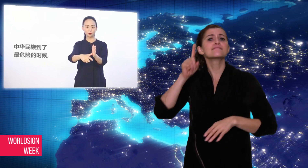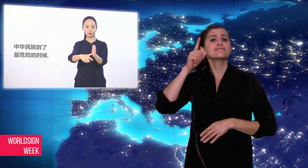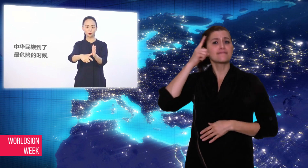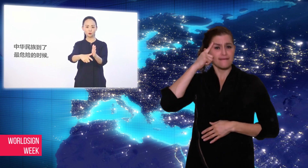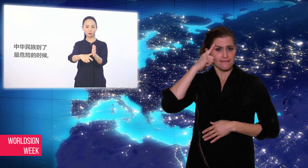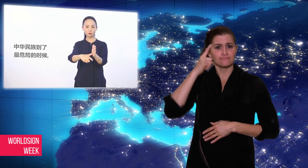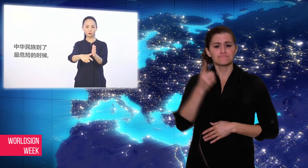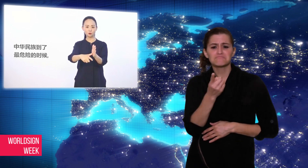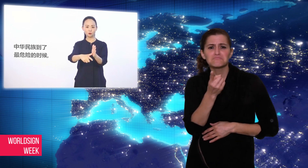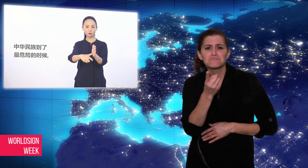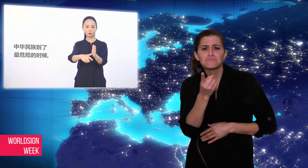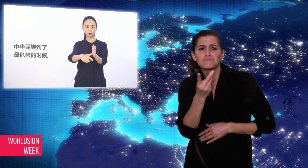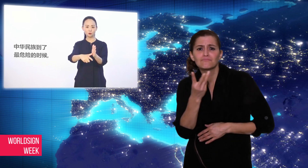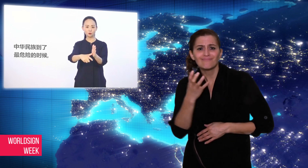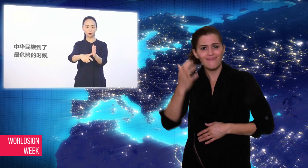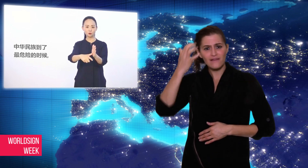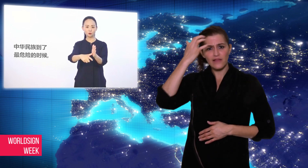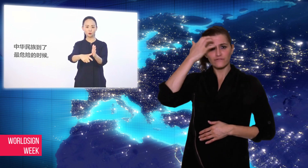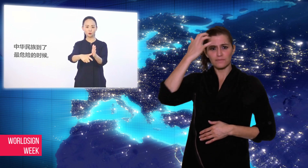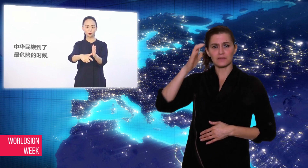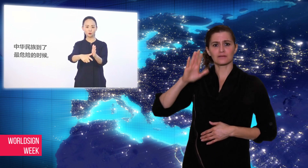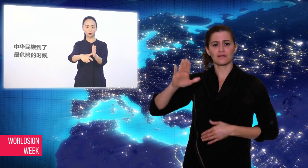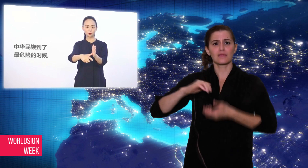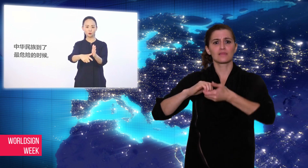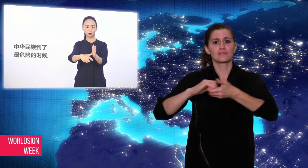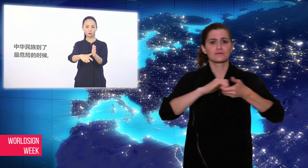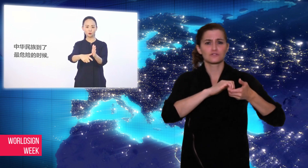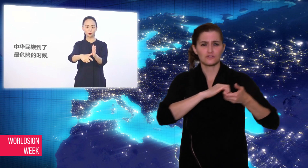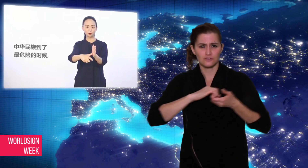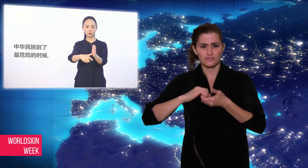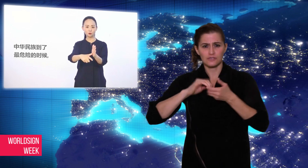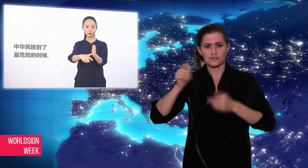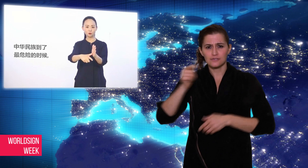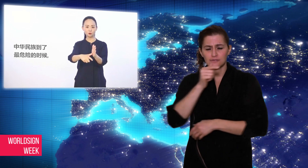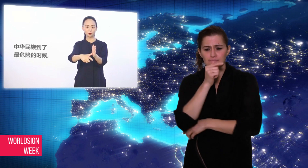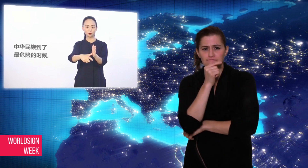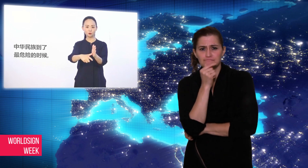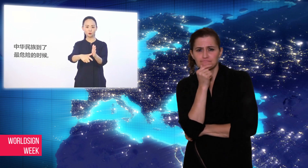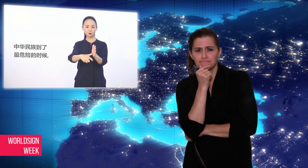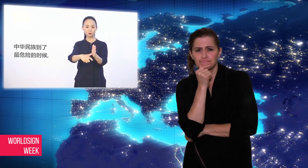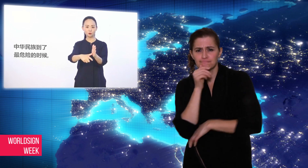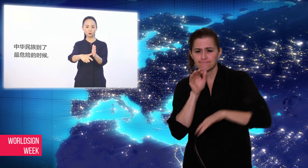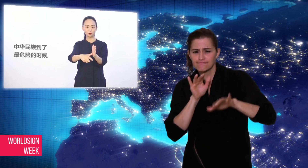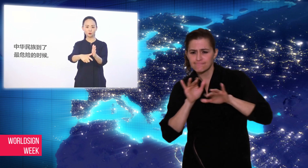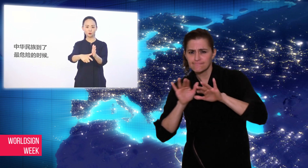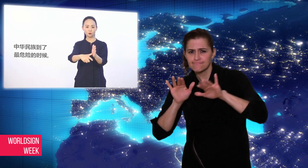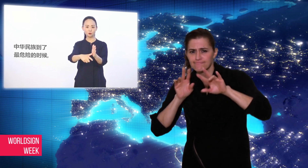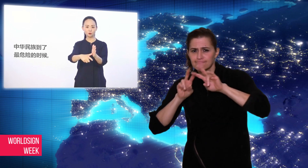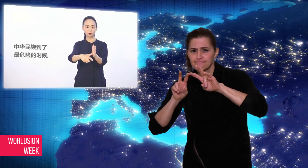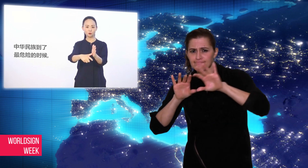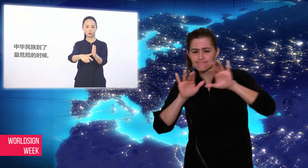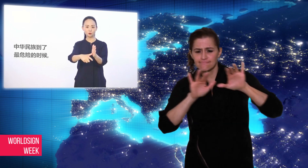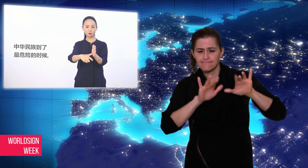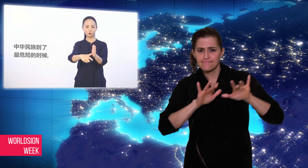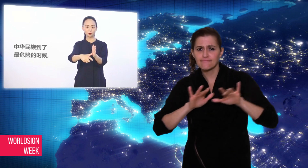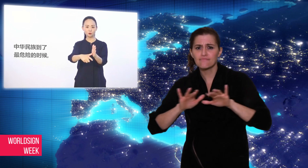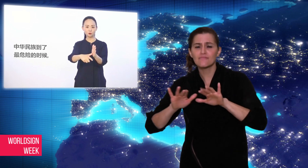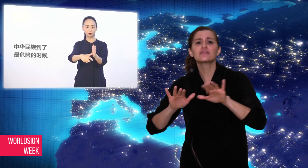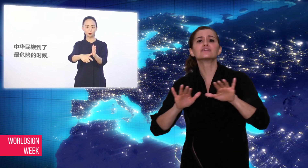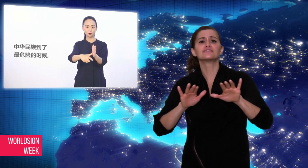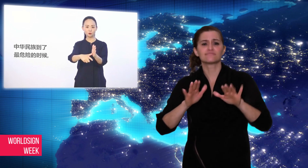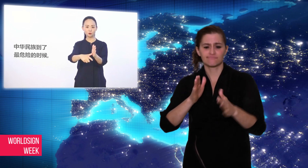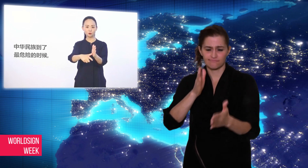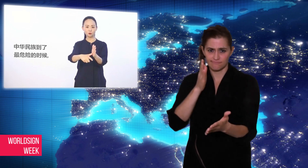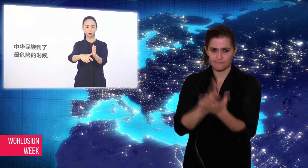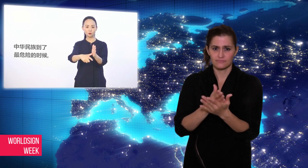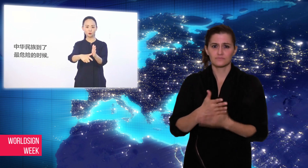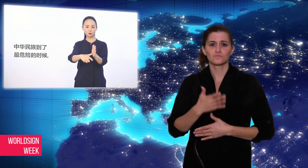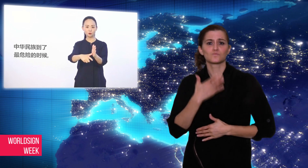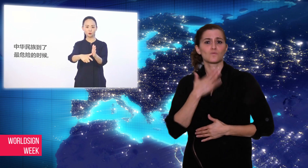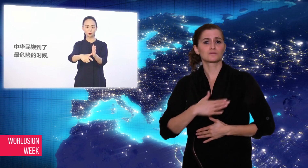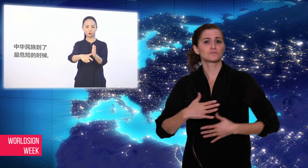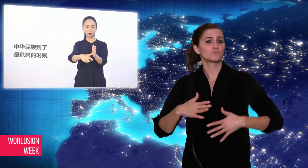government agencies decided on 5,000